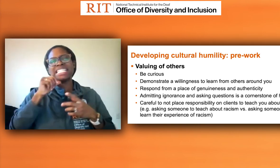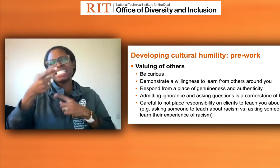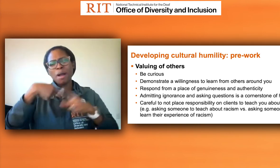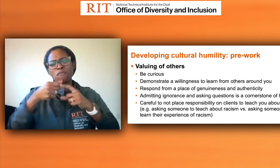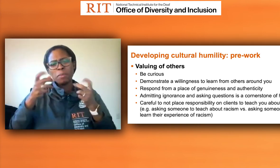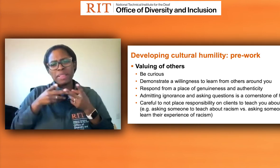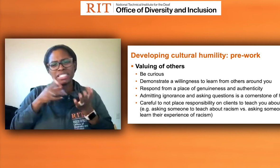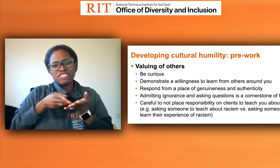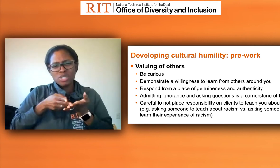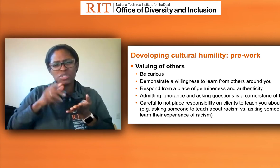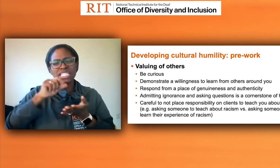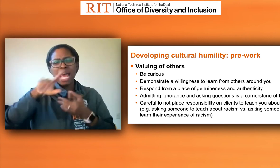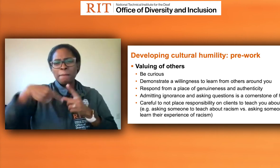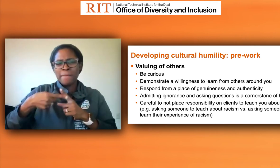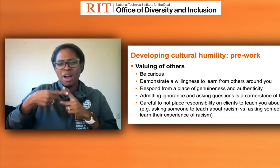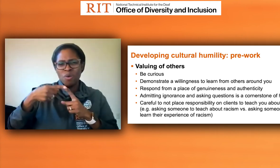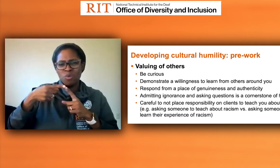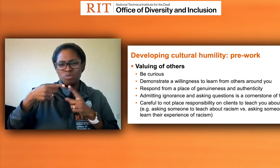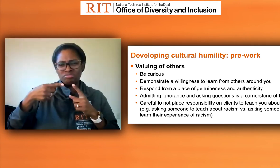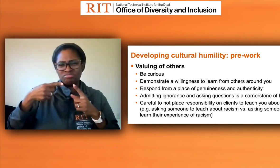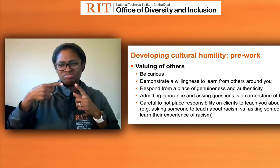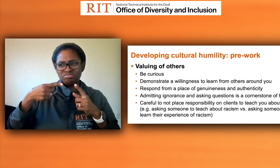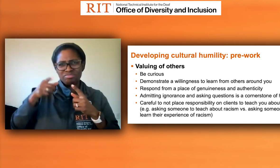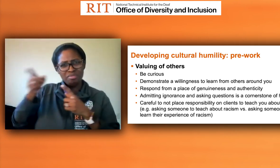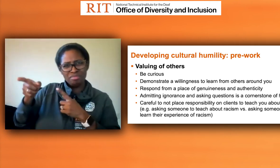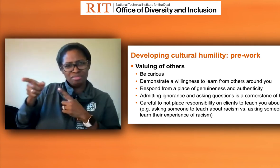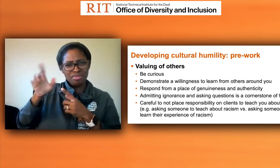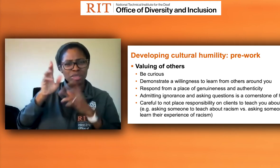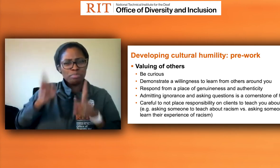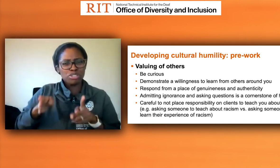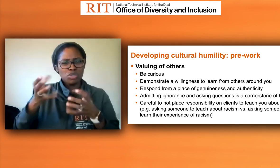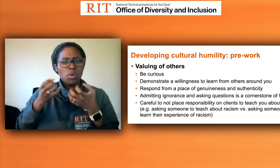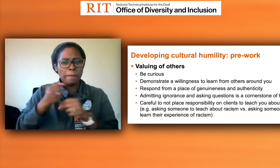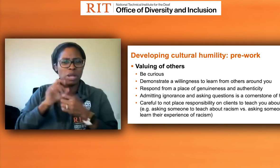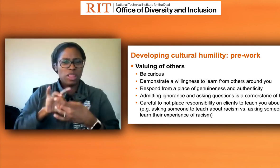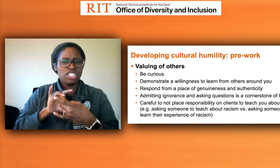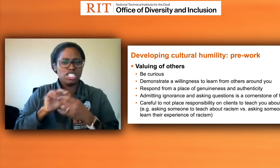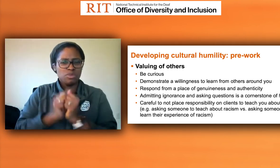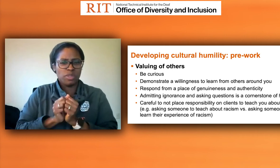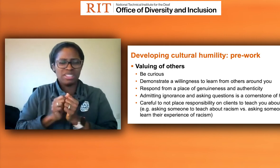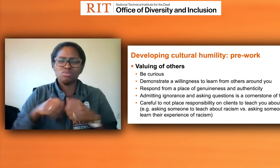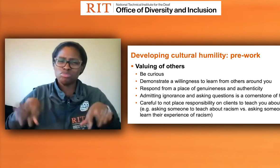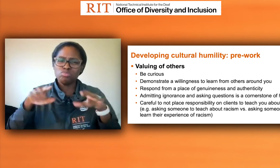that are out there, people wanting to learn about this and not just from the people that are hurting but on their own.